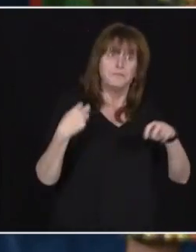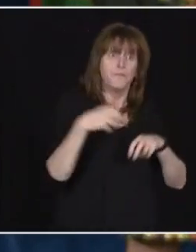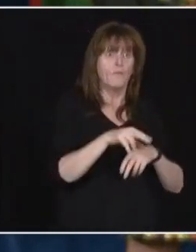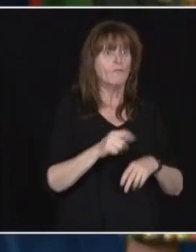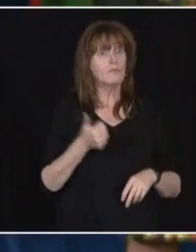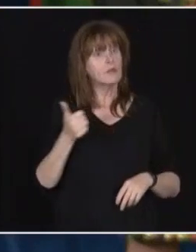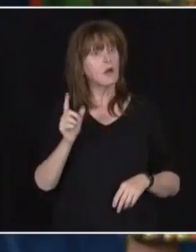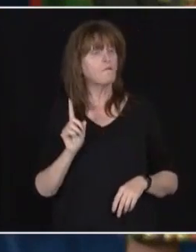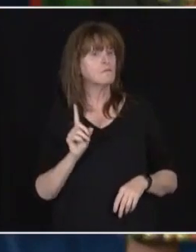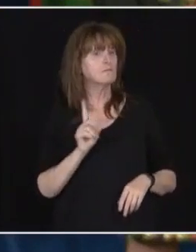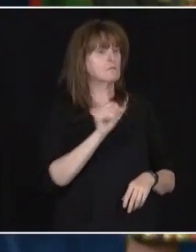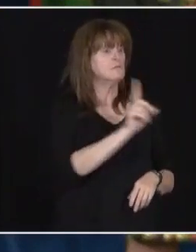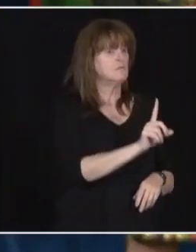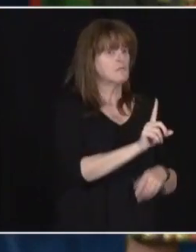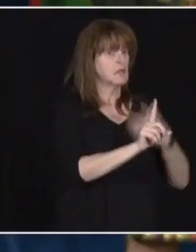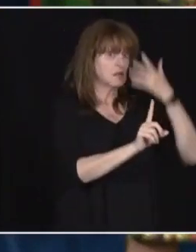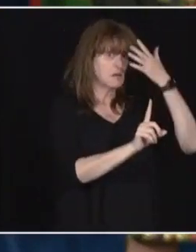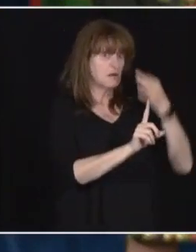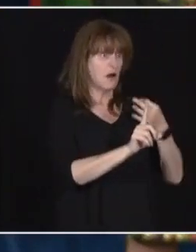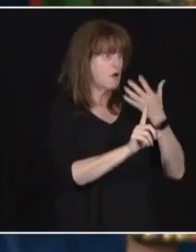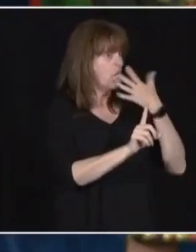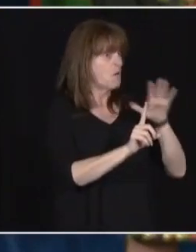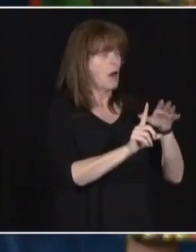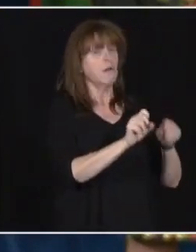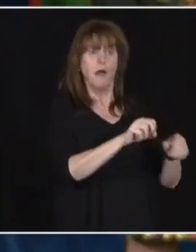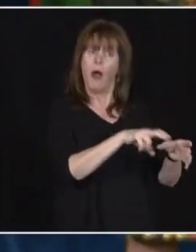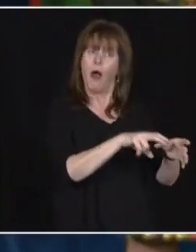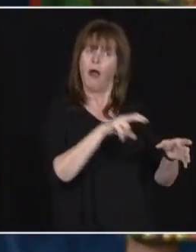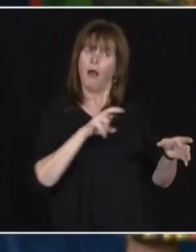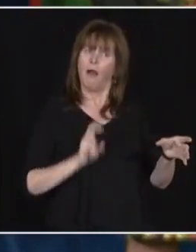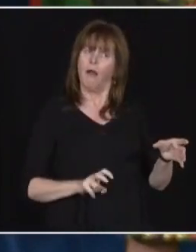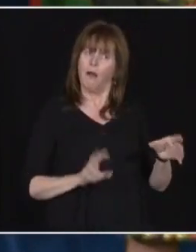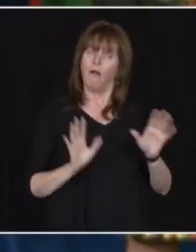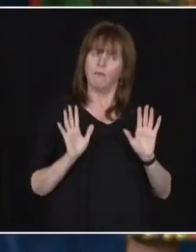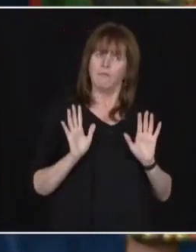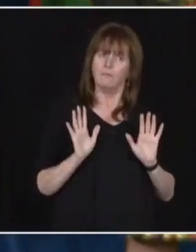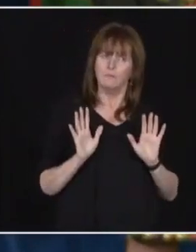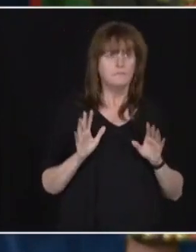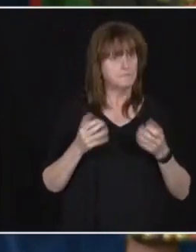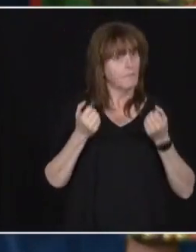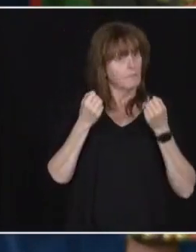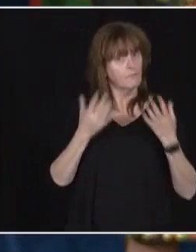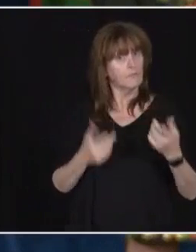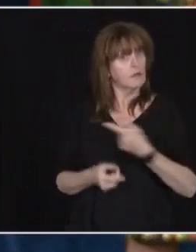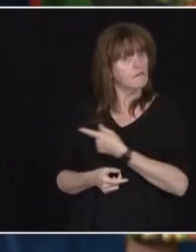terminated voluntarily by the employee or they